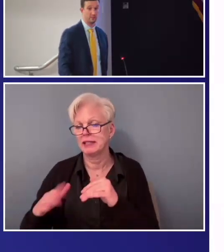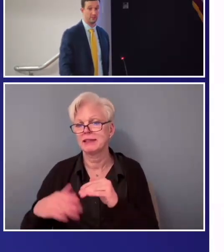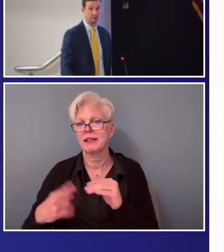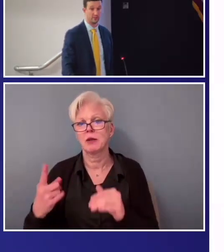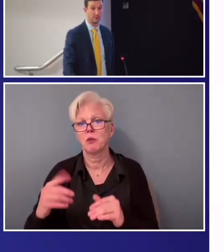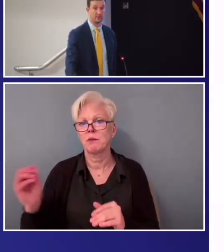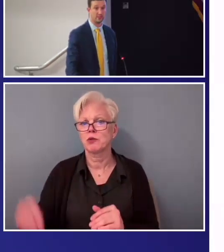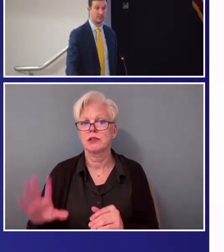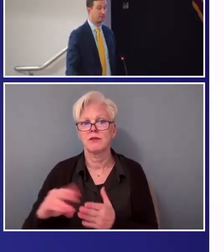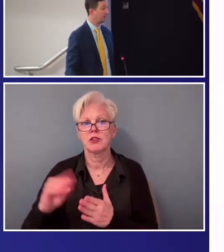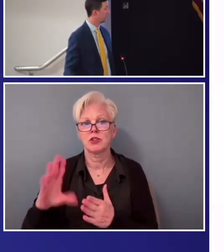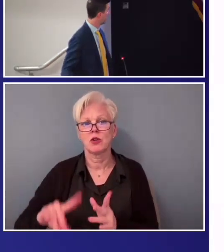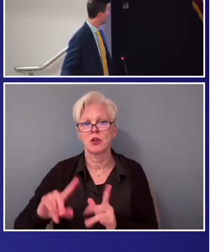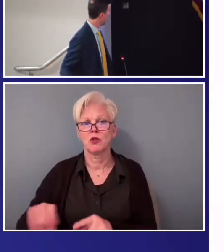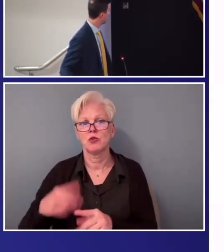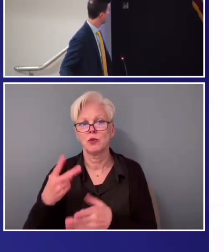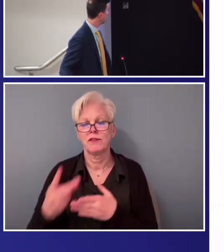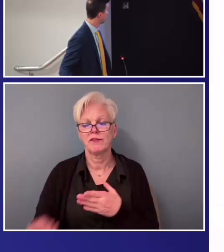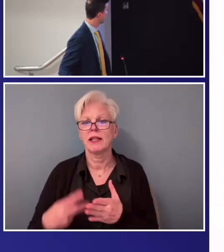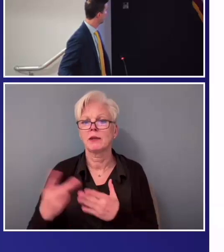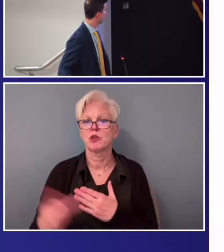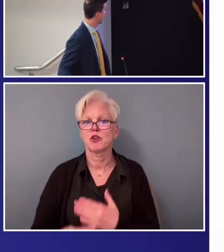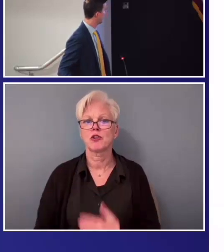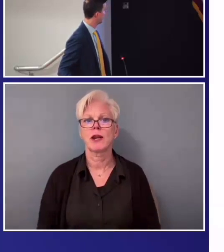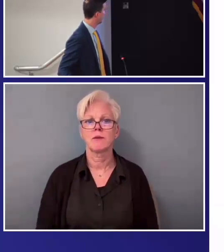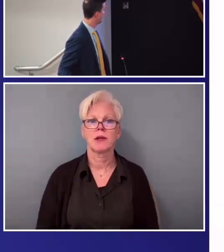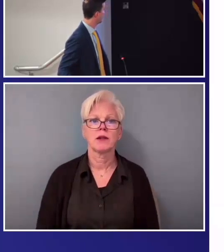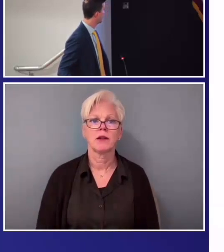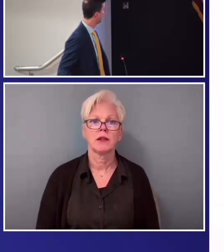of their students attending a failing program. Next slide, please.